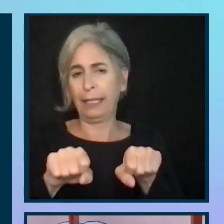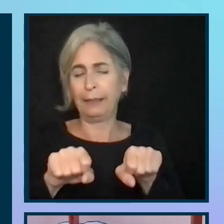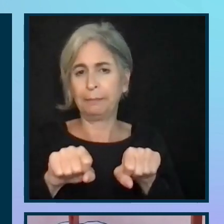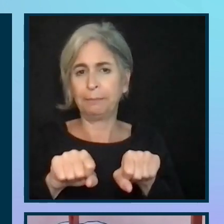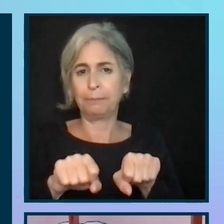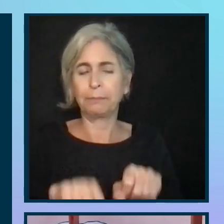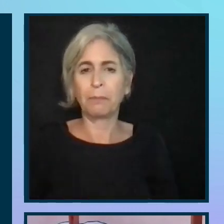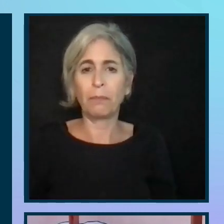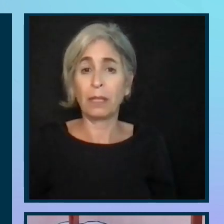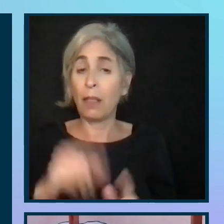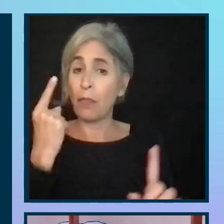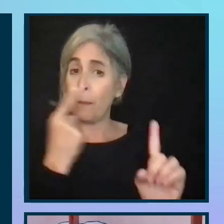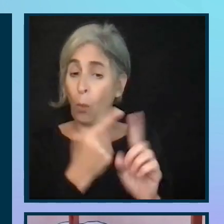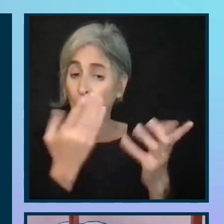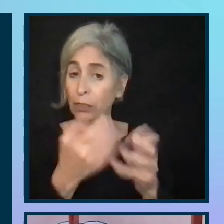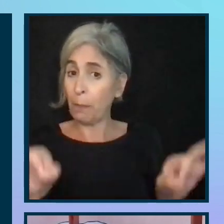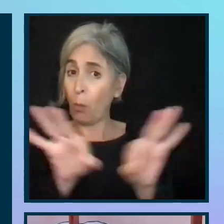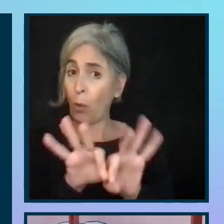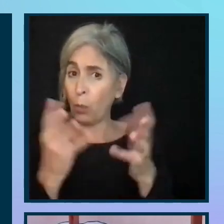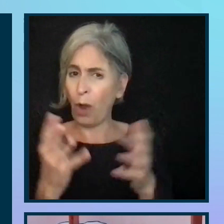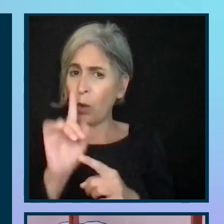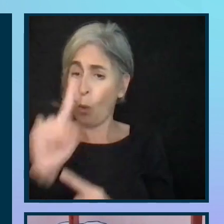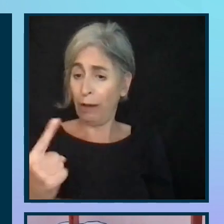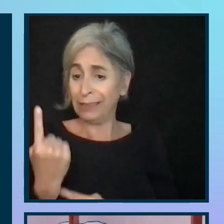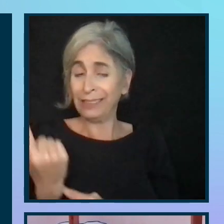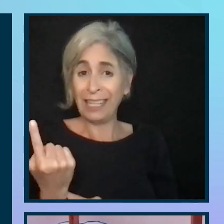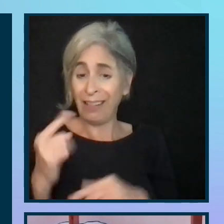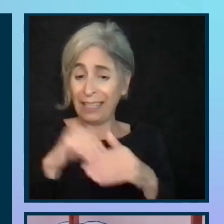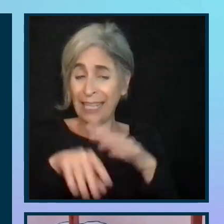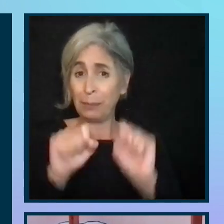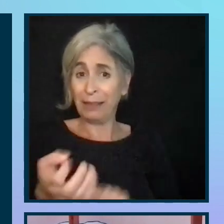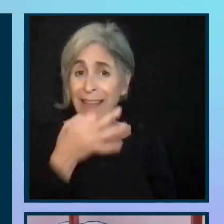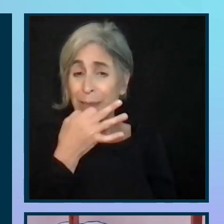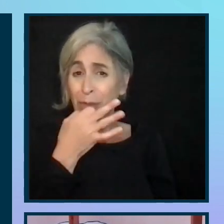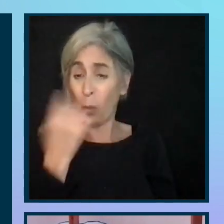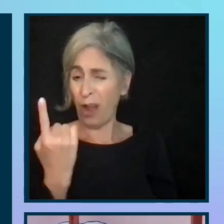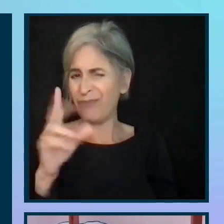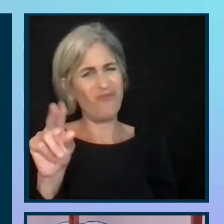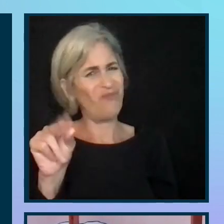and the key here is that there's no one single accessibility expert on the crew. Instead, all of that knowledge